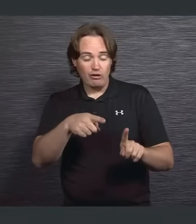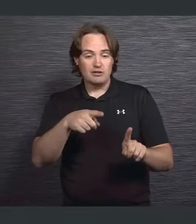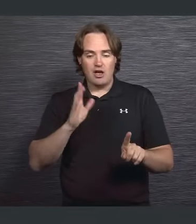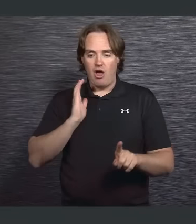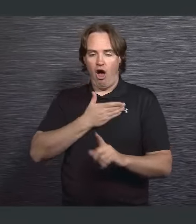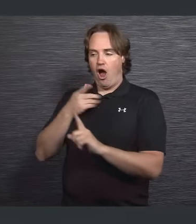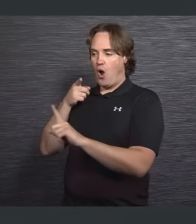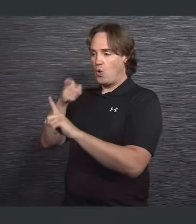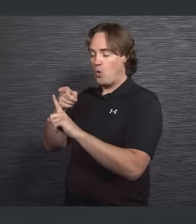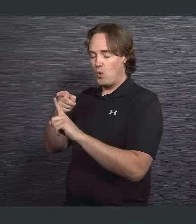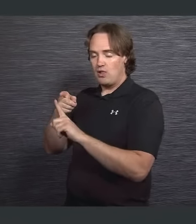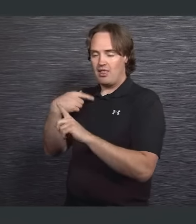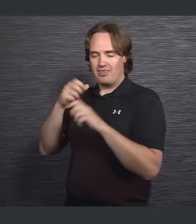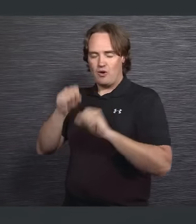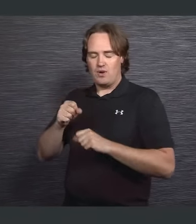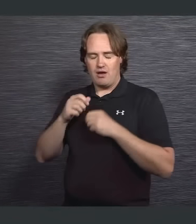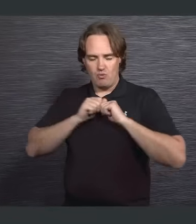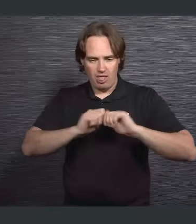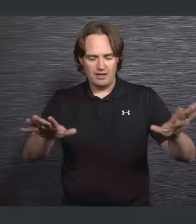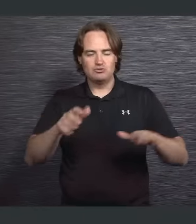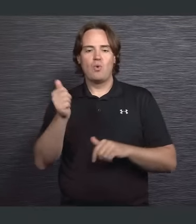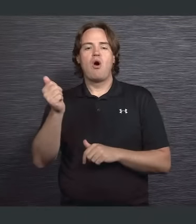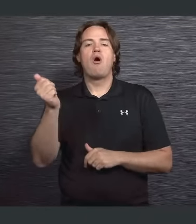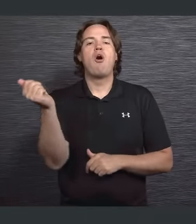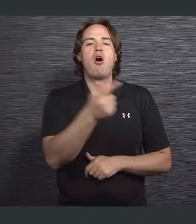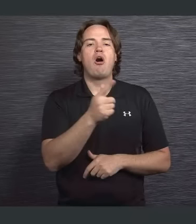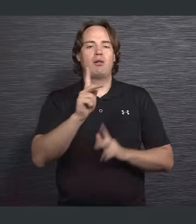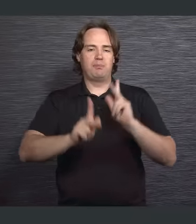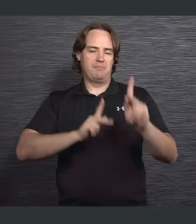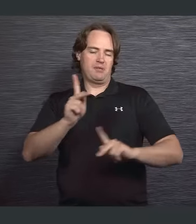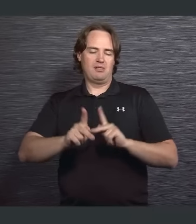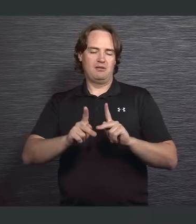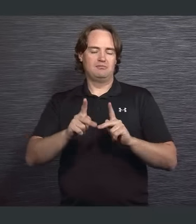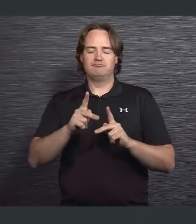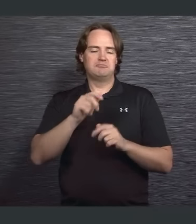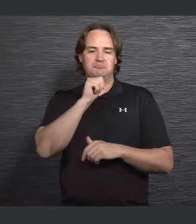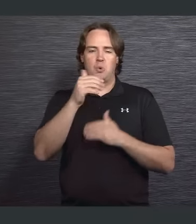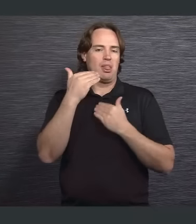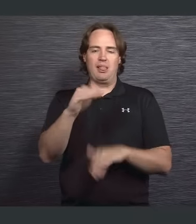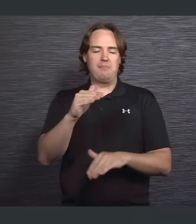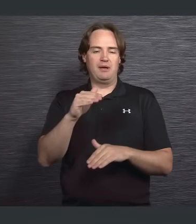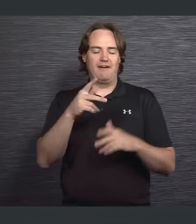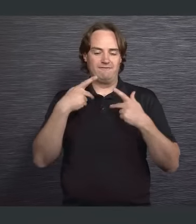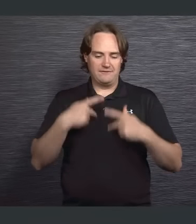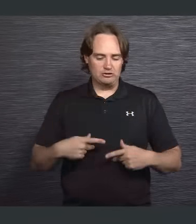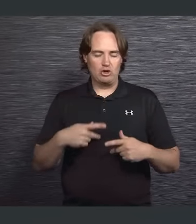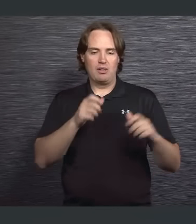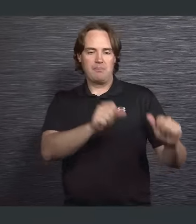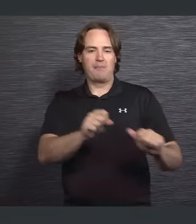accessible to all gamers, regardless of their physical abilities.